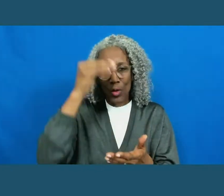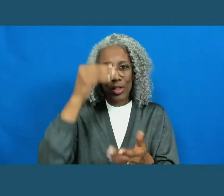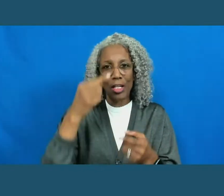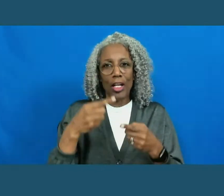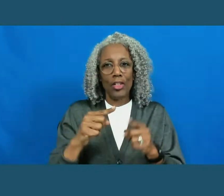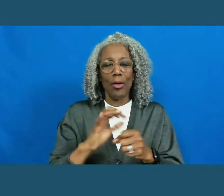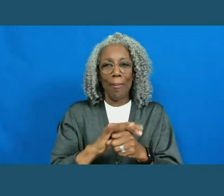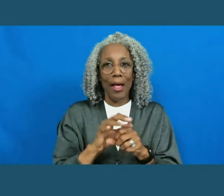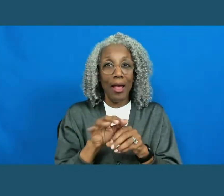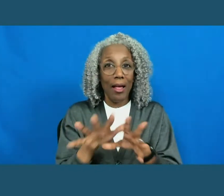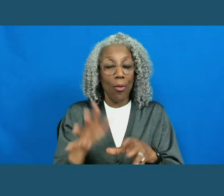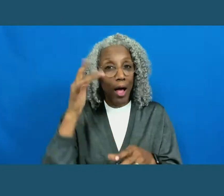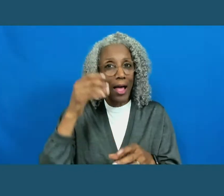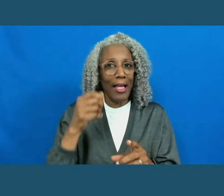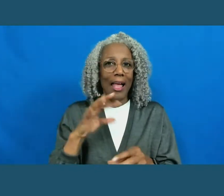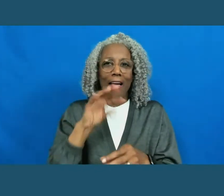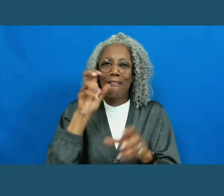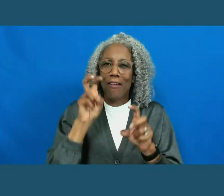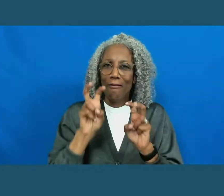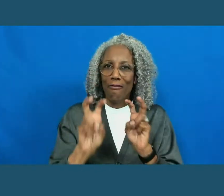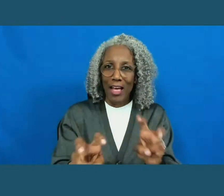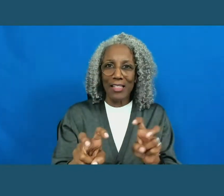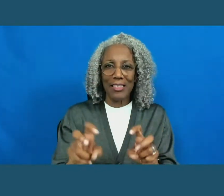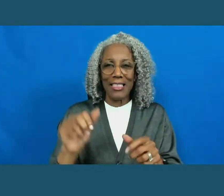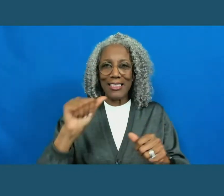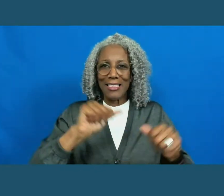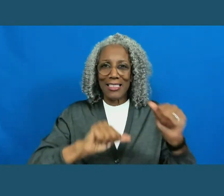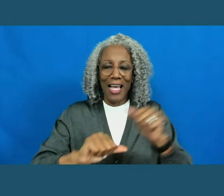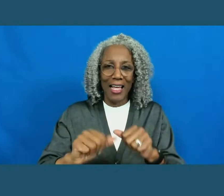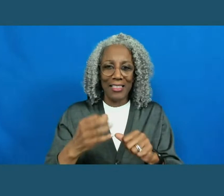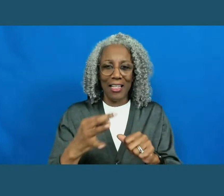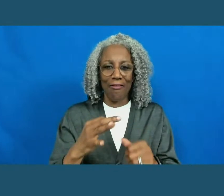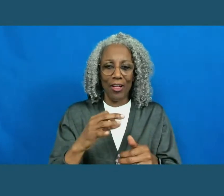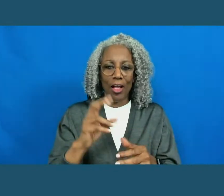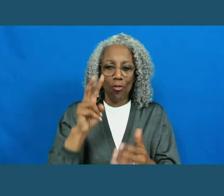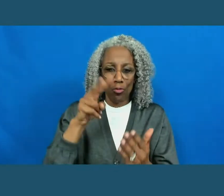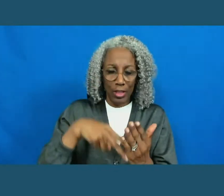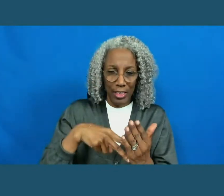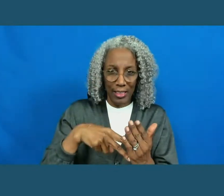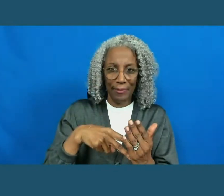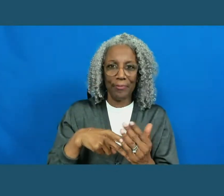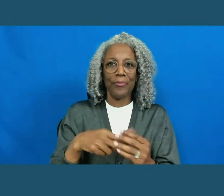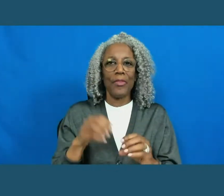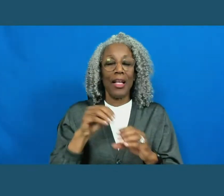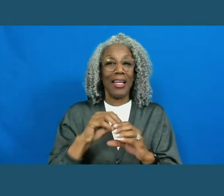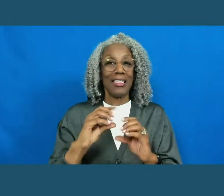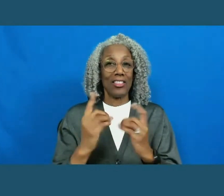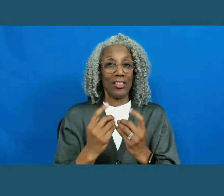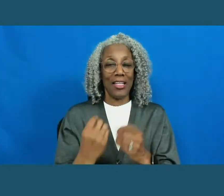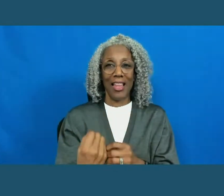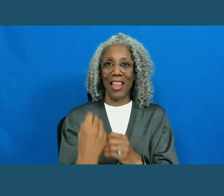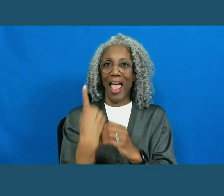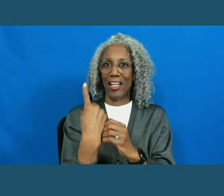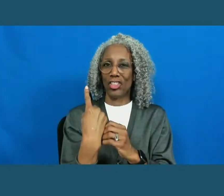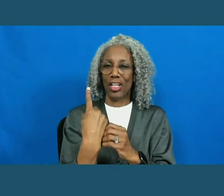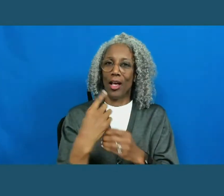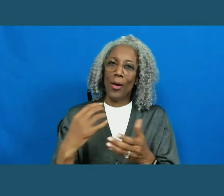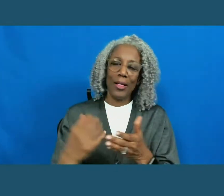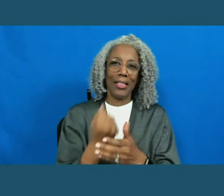evidence for our students, particularly students of color during the pandemic, because we made a big investment insides of